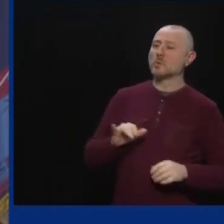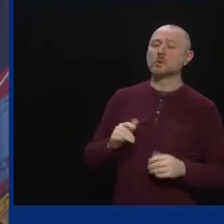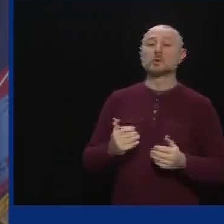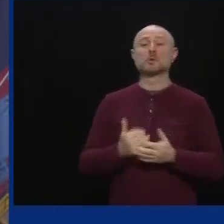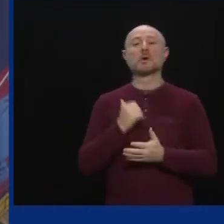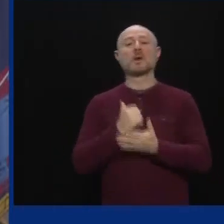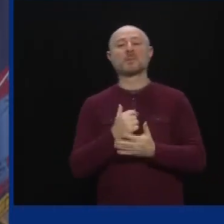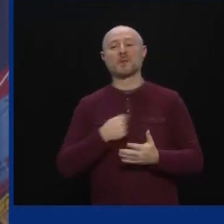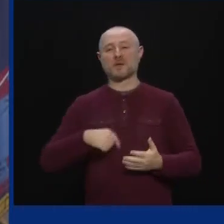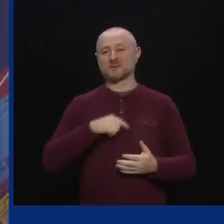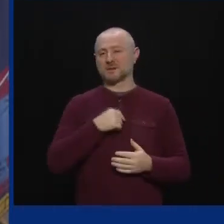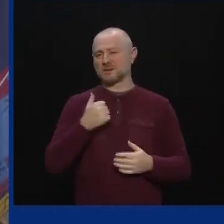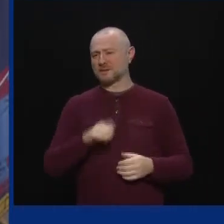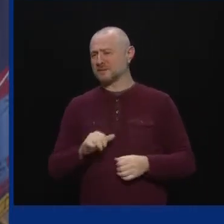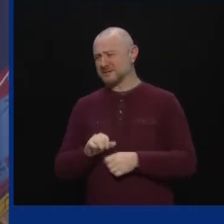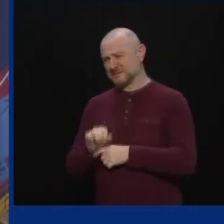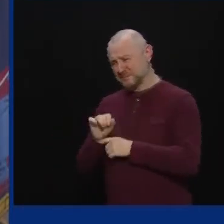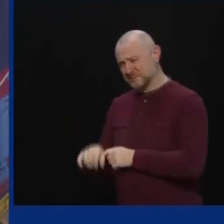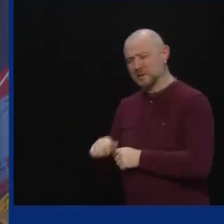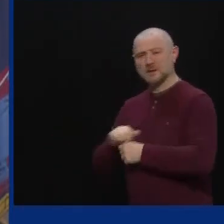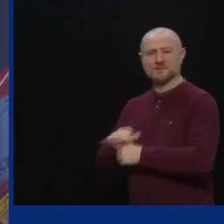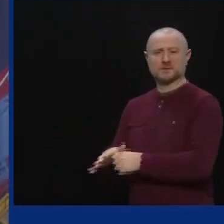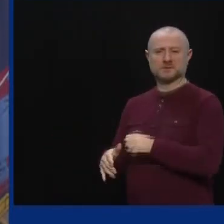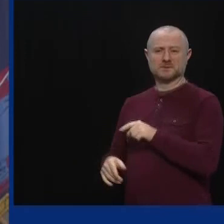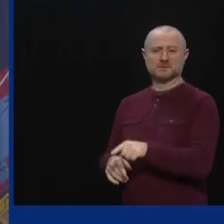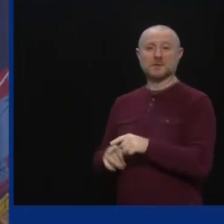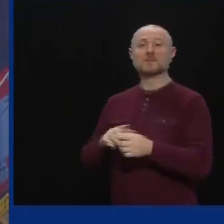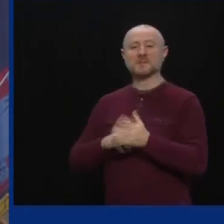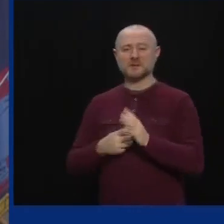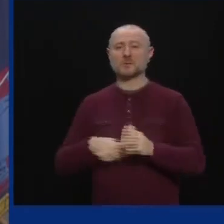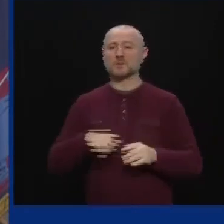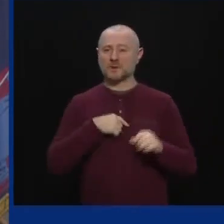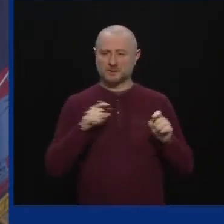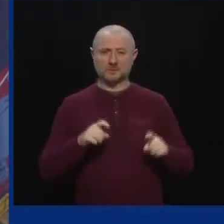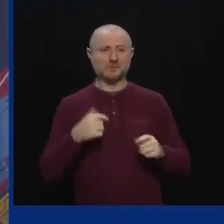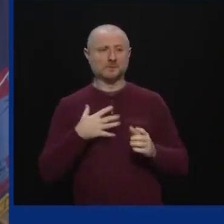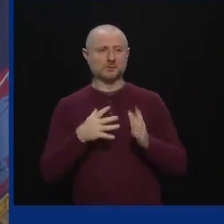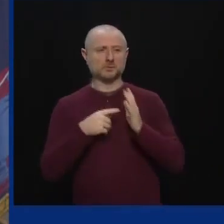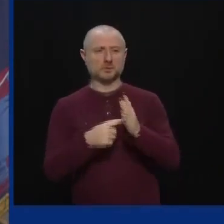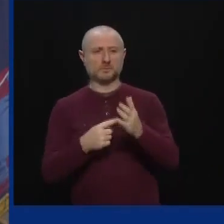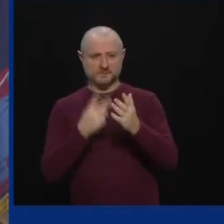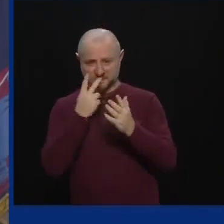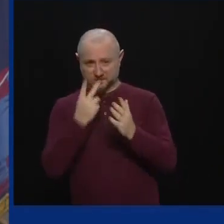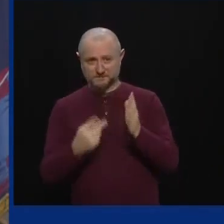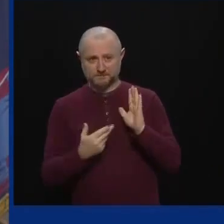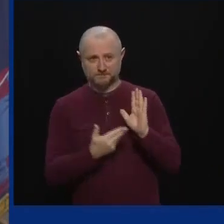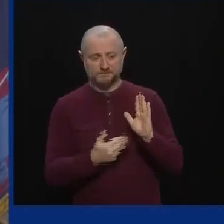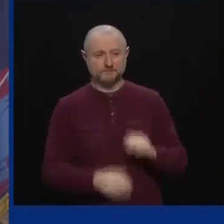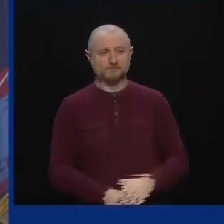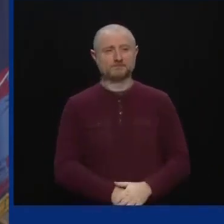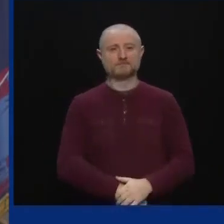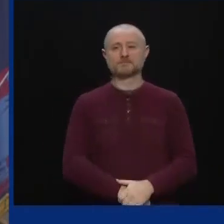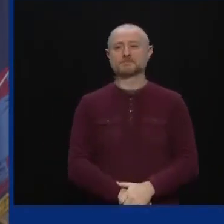DISEASES AND ARE PROUD OF THE WORK THEY'RE DOING HERE. BUT TO KNOW THEY'RE ALSO ON THE FRONTLINES HELPING US BATTLE